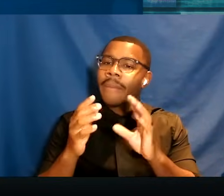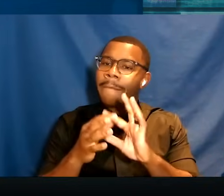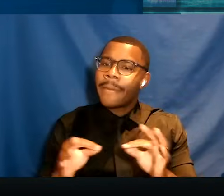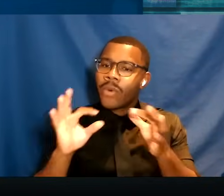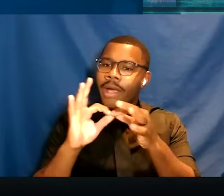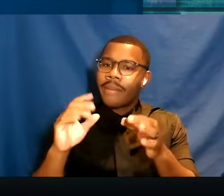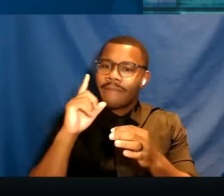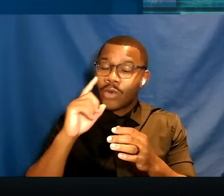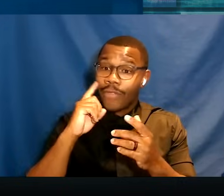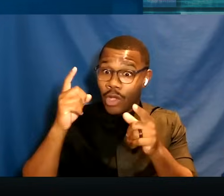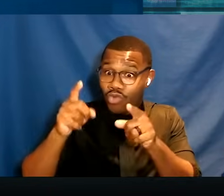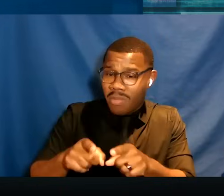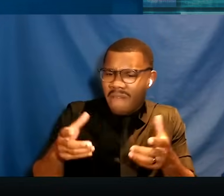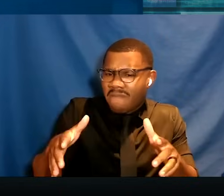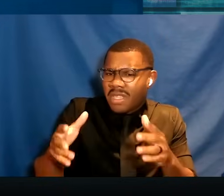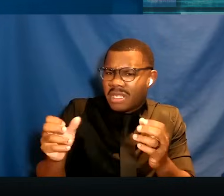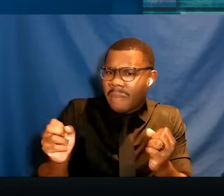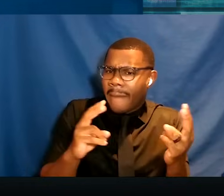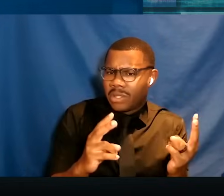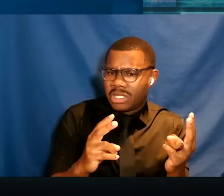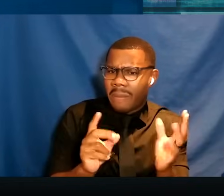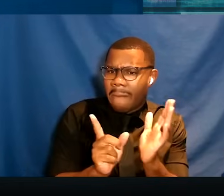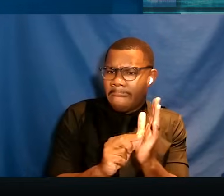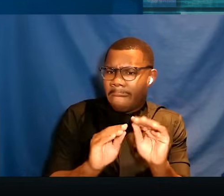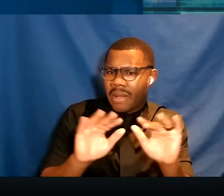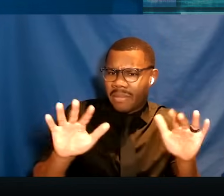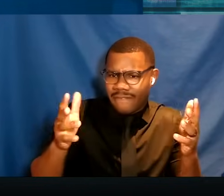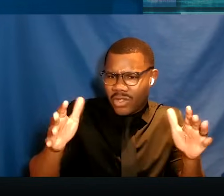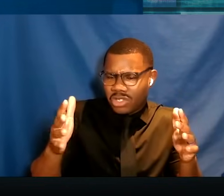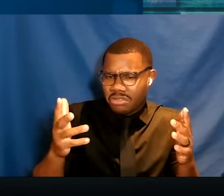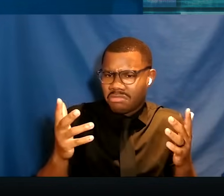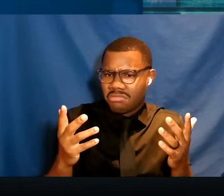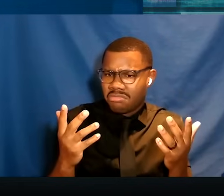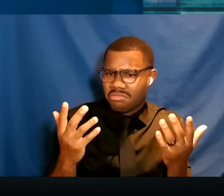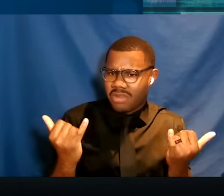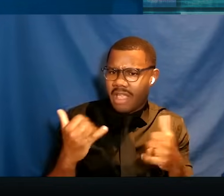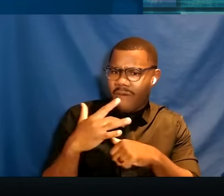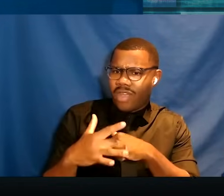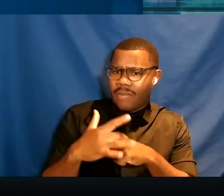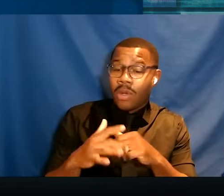so that is available to members now. And just make sure you've informed yourself so that you understand what's at stake